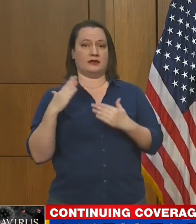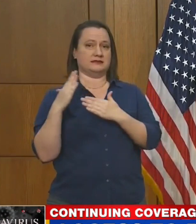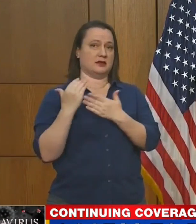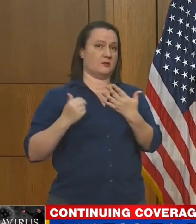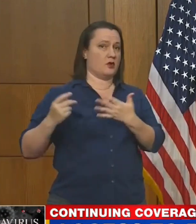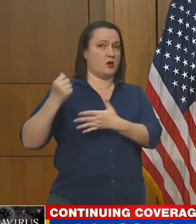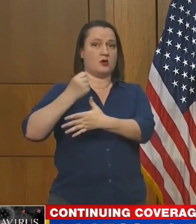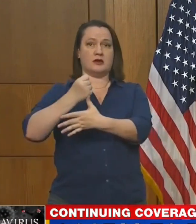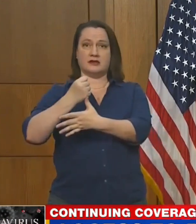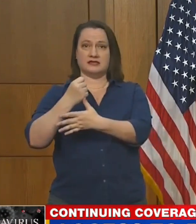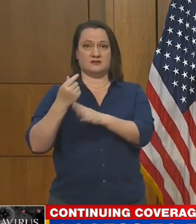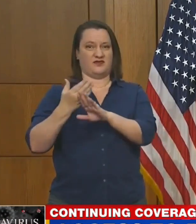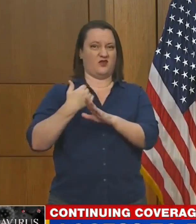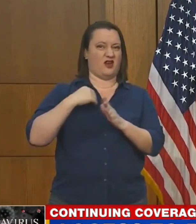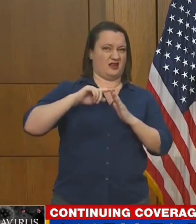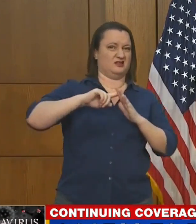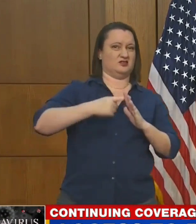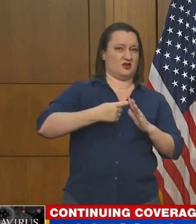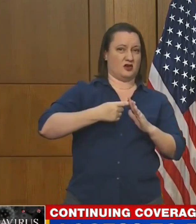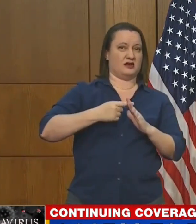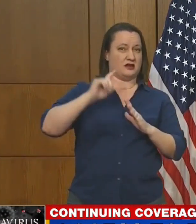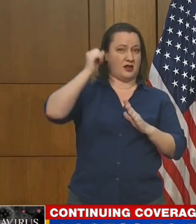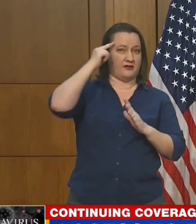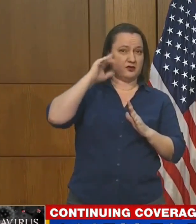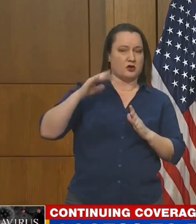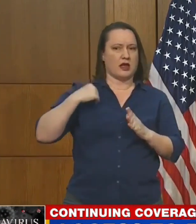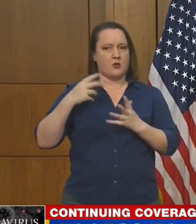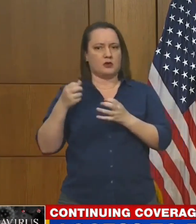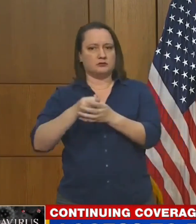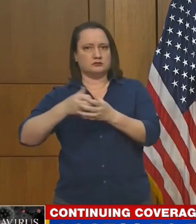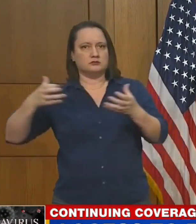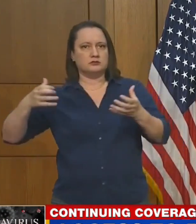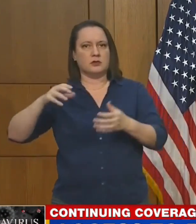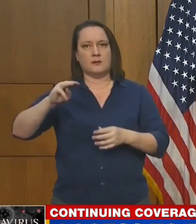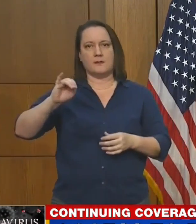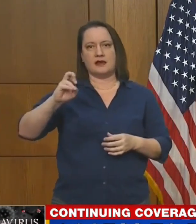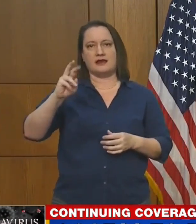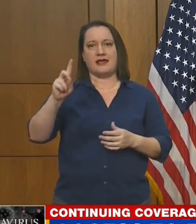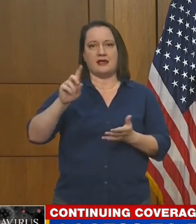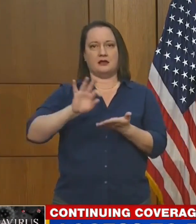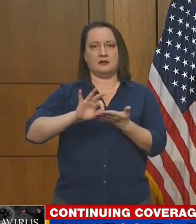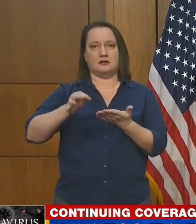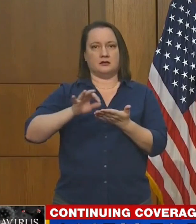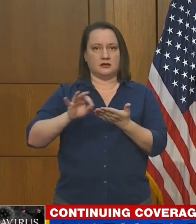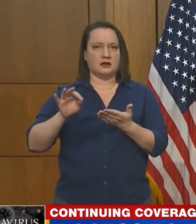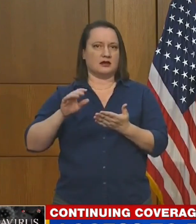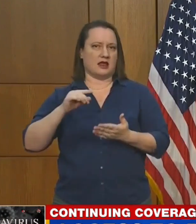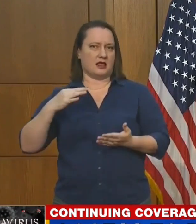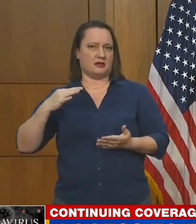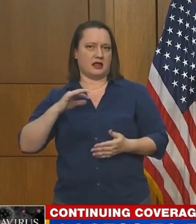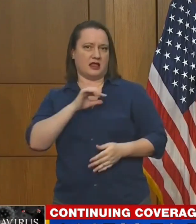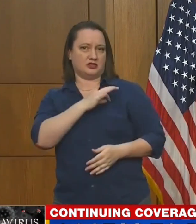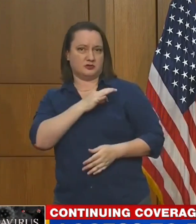CARE IS SO VITAL. ONE OF MY TOP PRIORITIES EVEN BEFORE I TOOK OFFICE WAS TO EXPAND MEDICAID